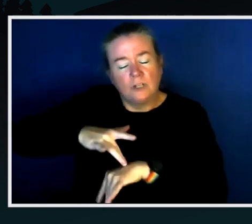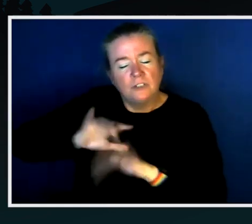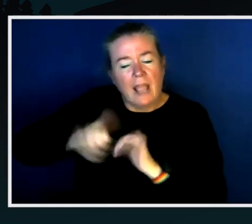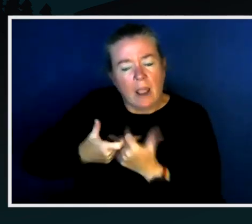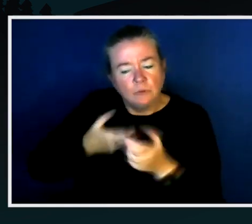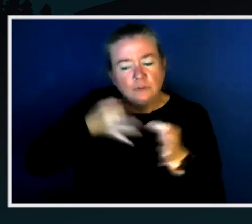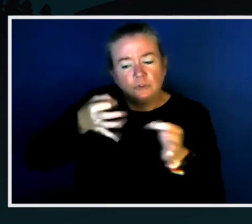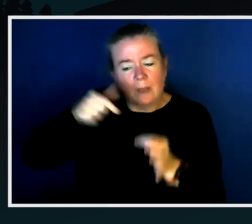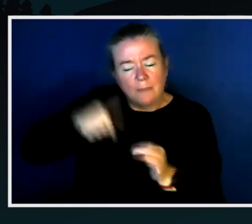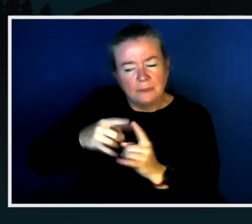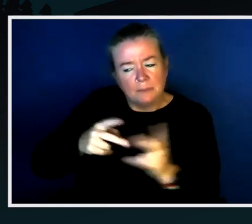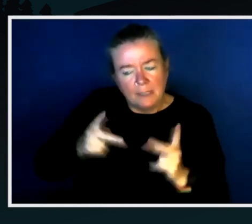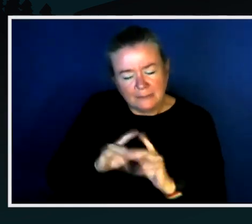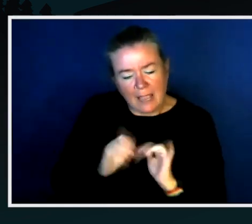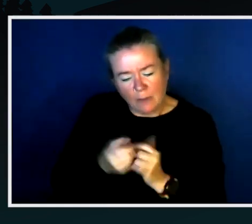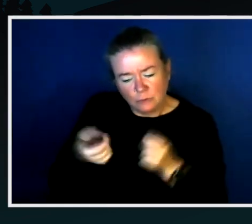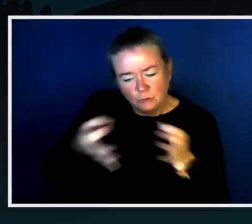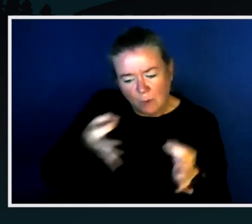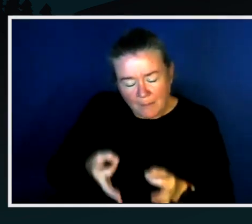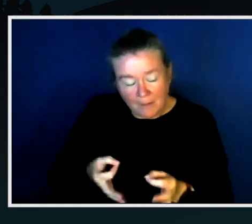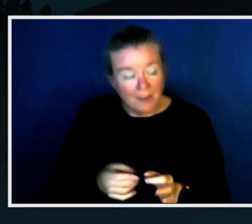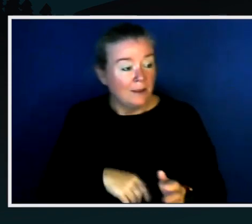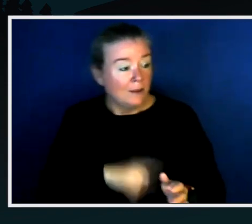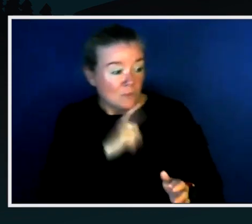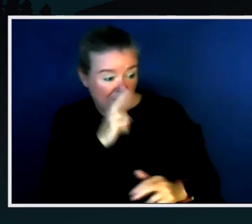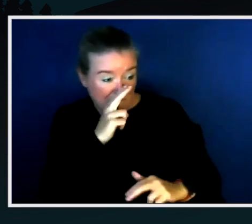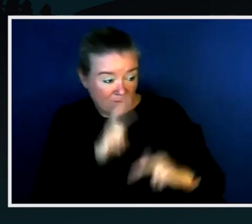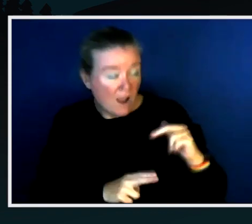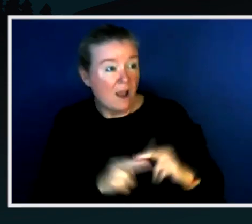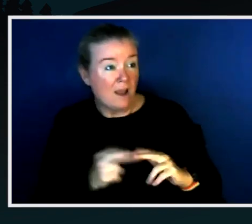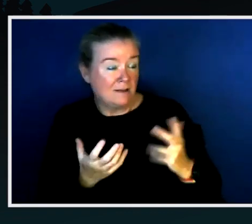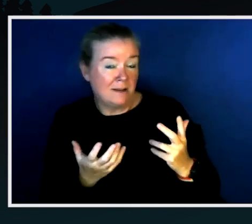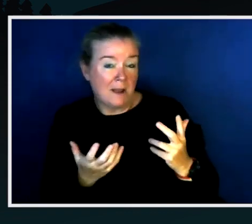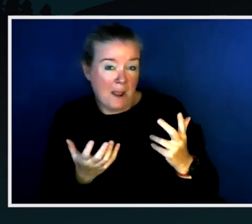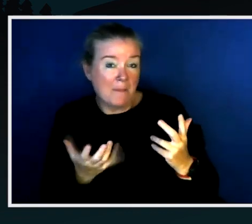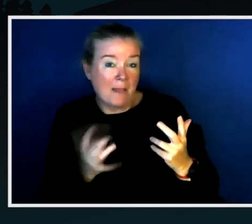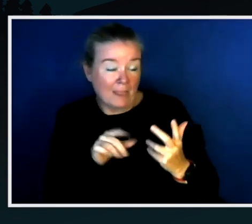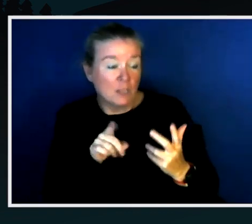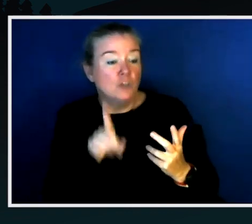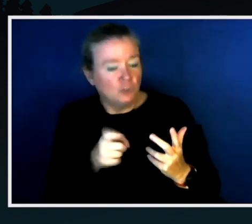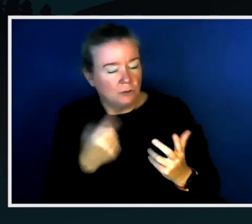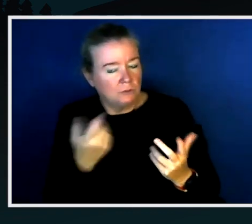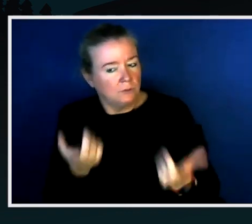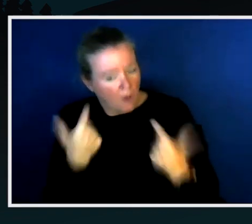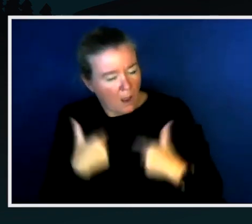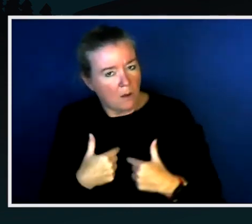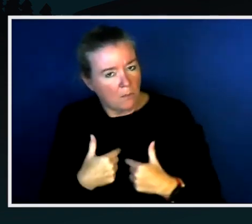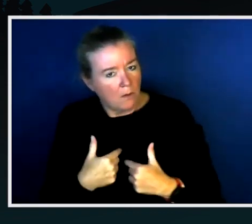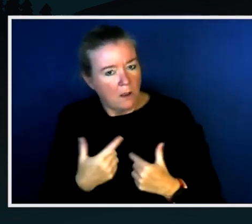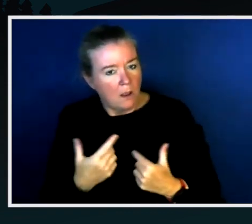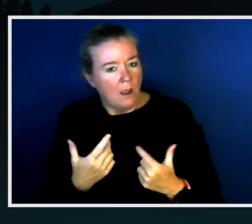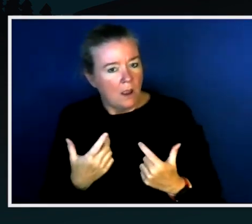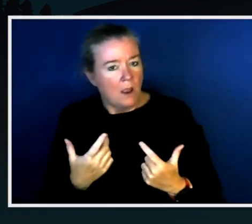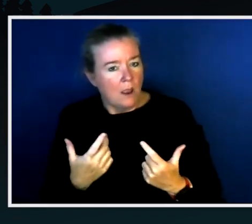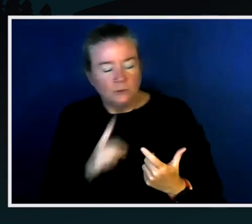CAMPER >> It's, like, really fun. Like, you should totally come. It's, like, really fun.